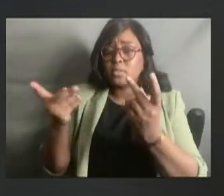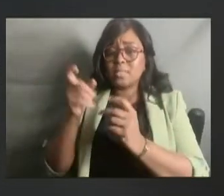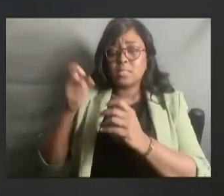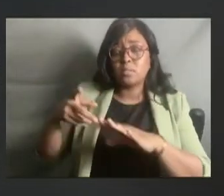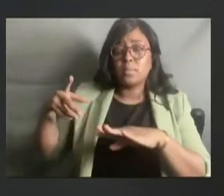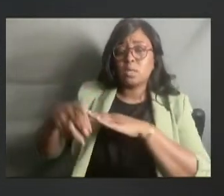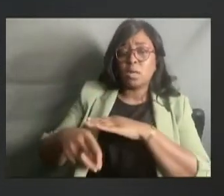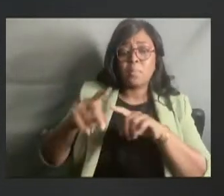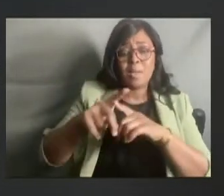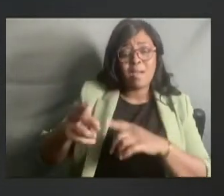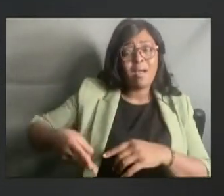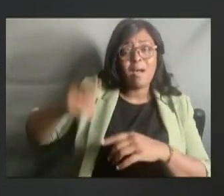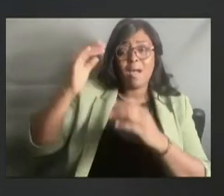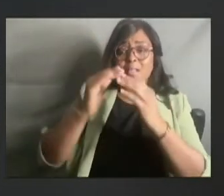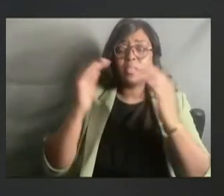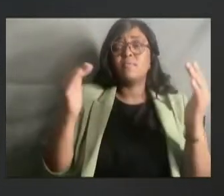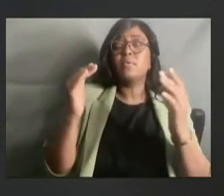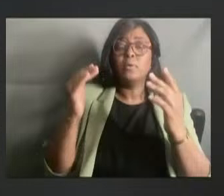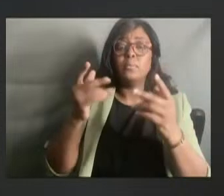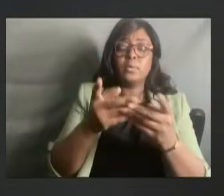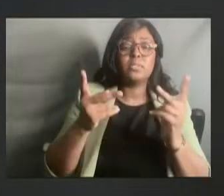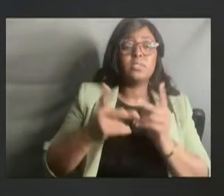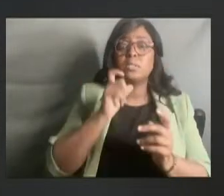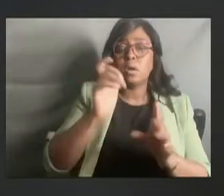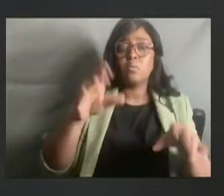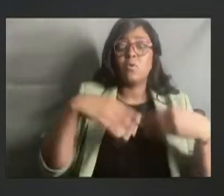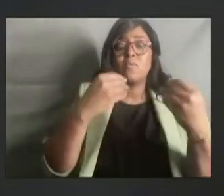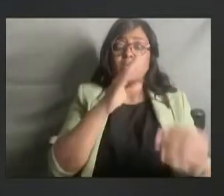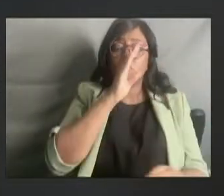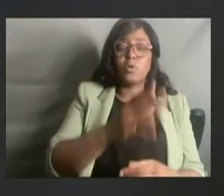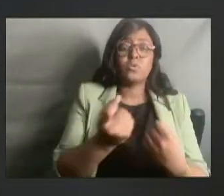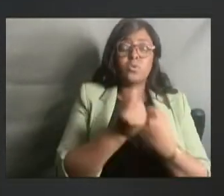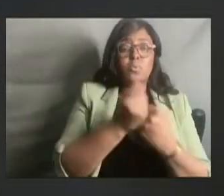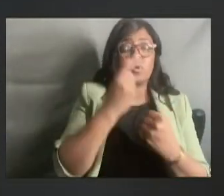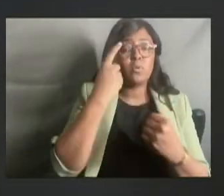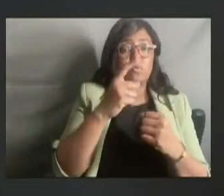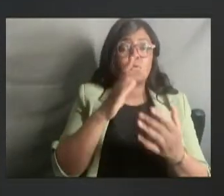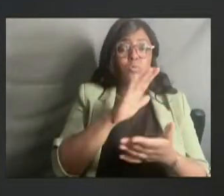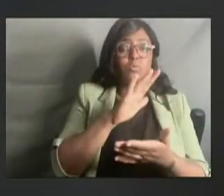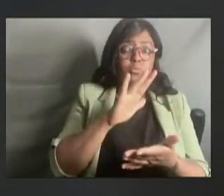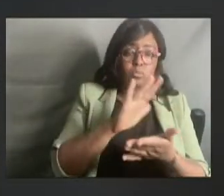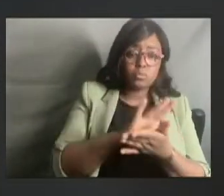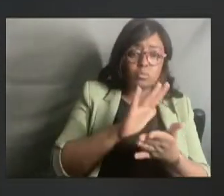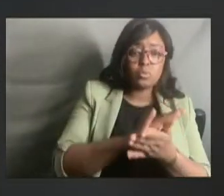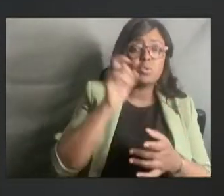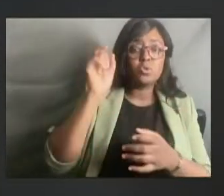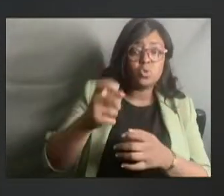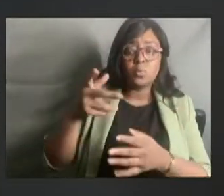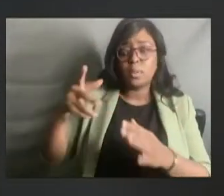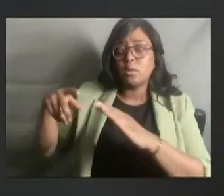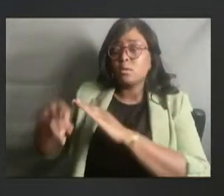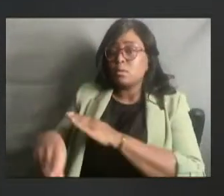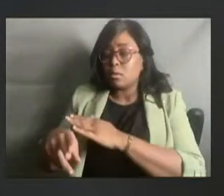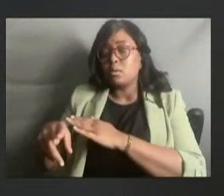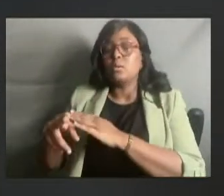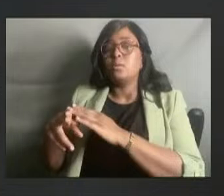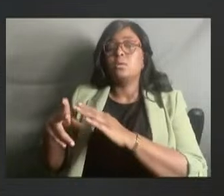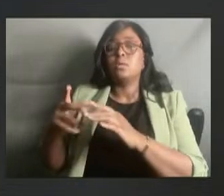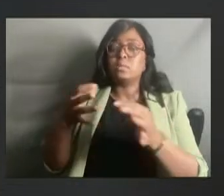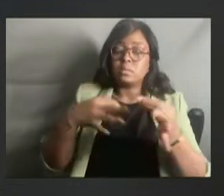office positions need to be cut. However, higher level positions that do not provide direct